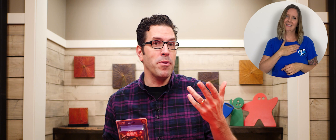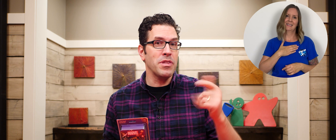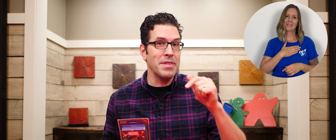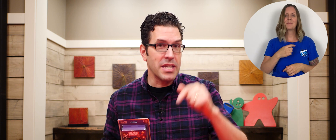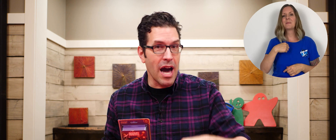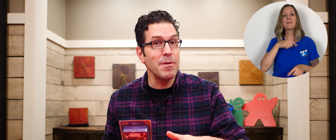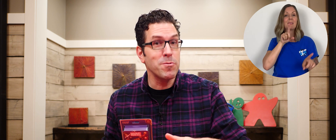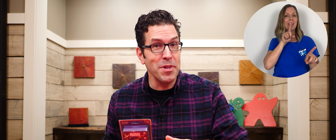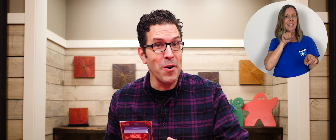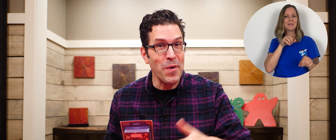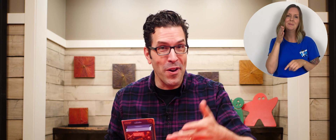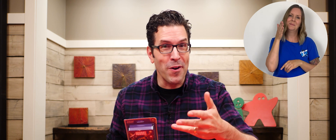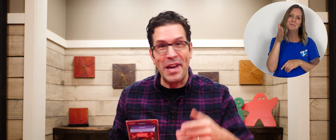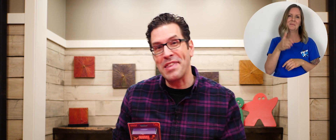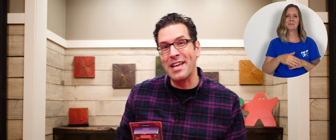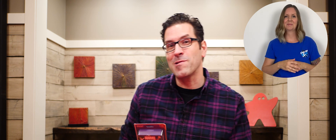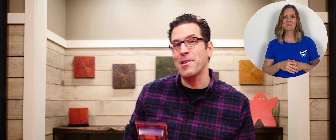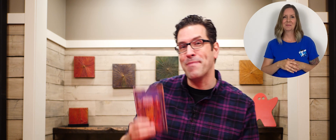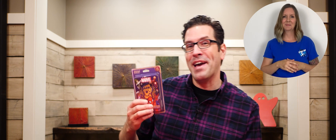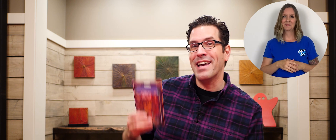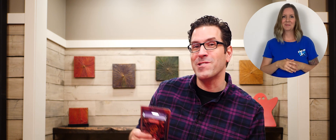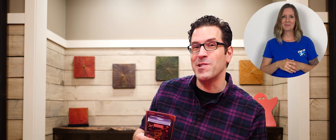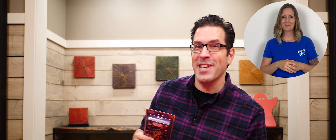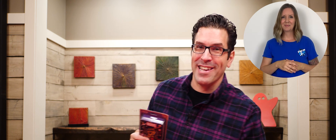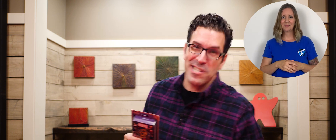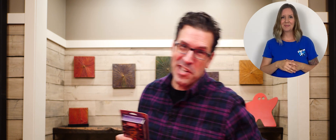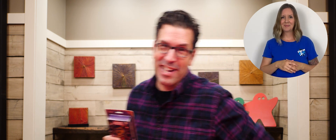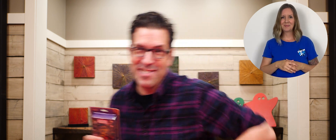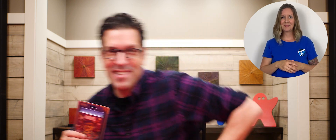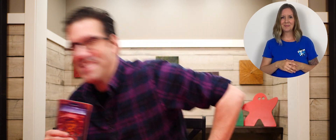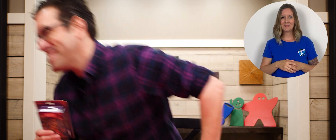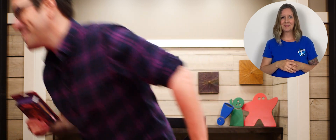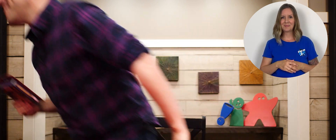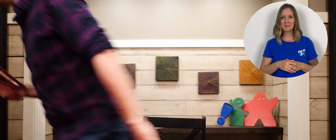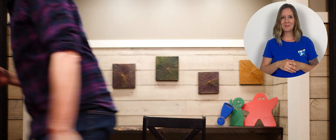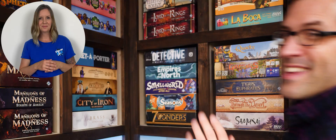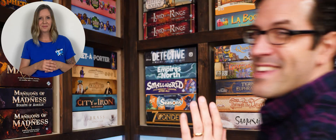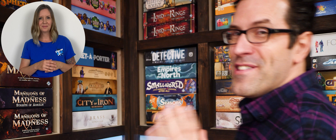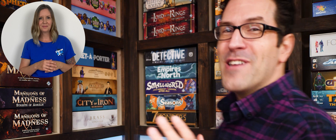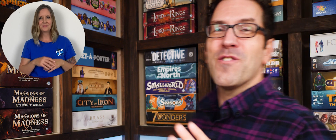put them in the comments below and I'll gladly answer them as soon as I get a chance. You’ll